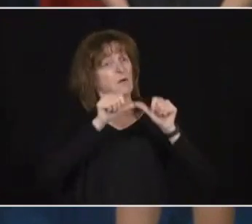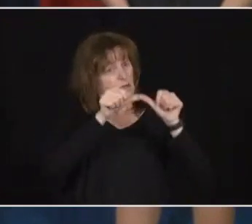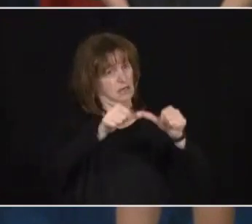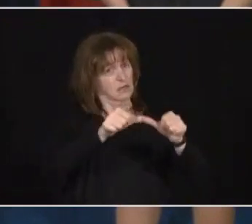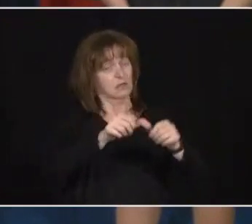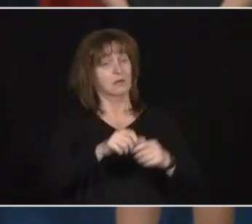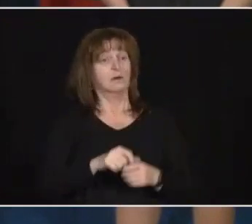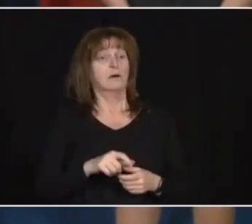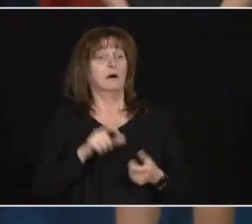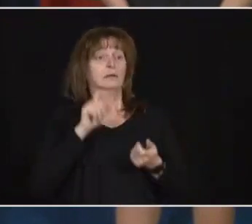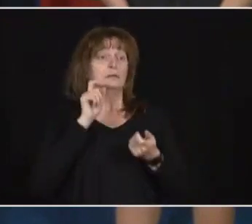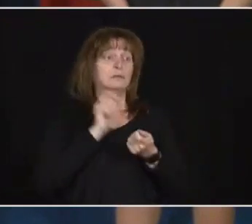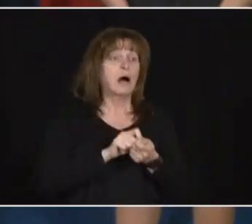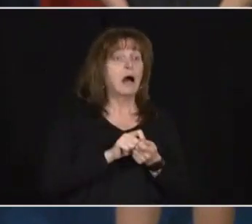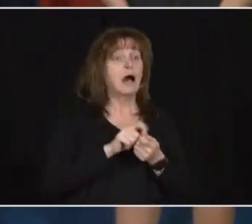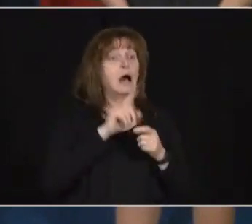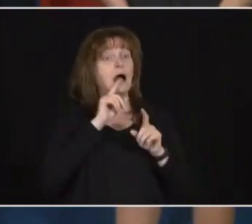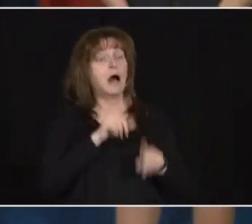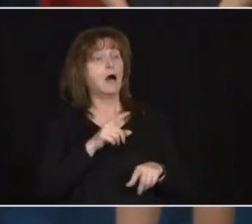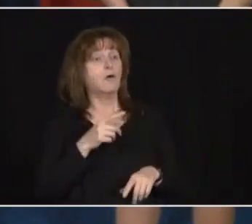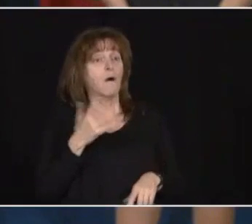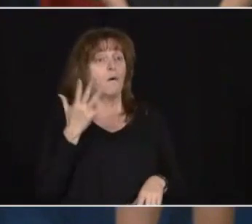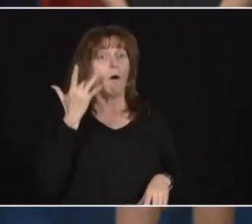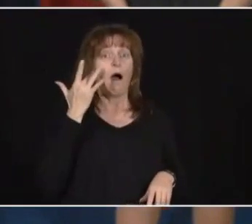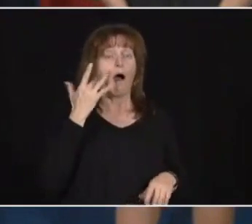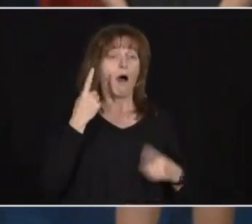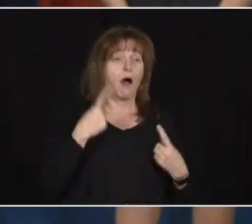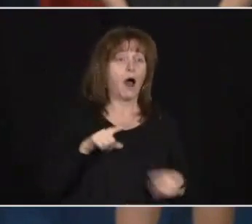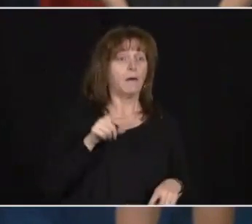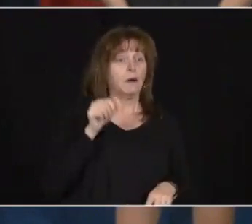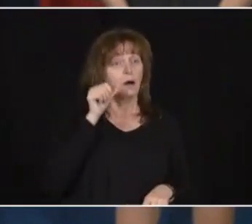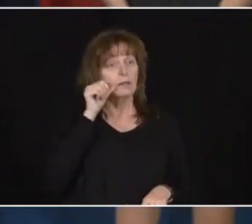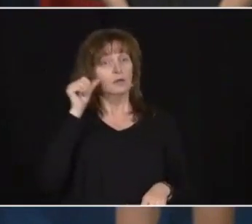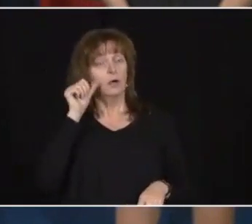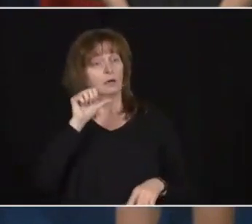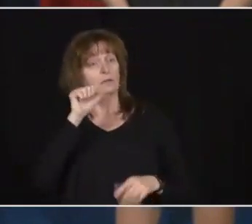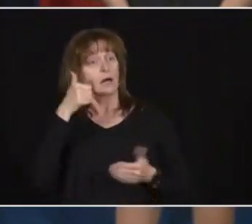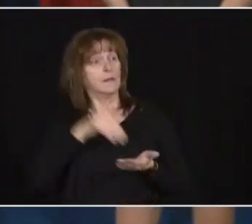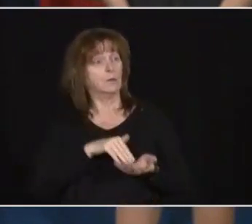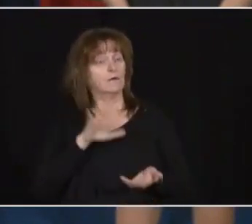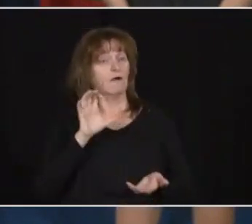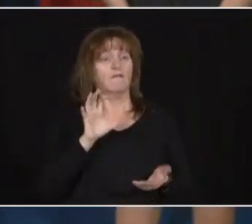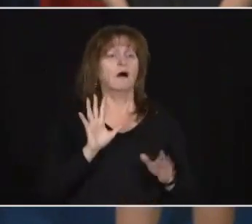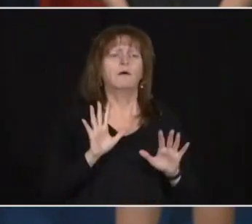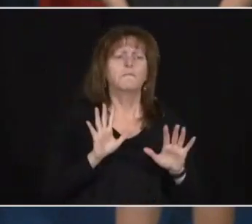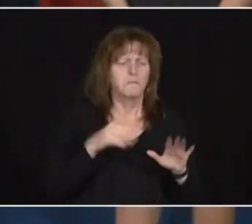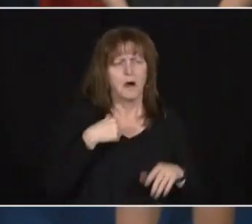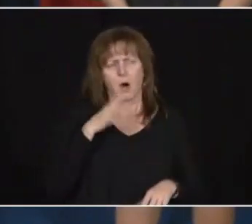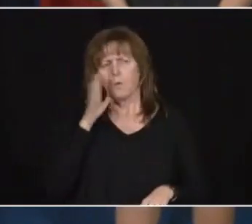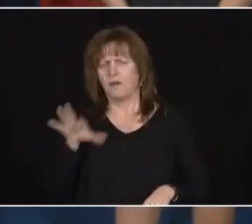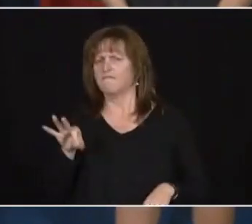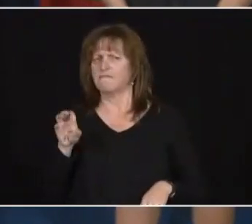I can't give you an exact answer, Robert, why they only had 10,500 yesterday, but I'll get that answer.